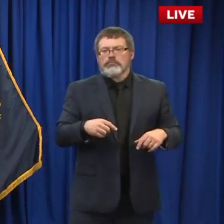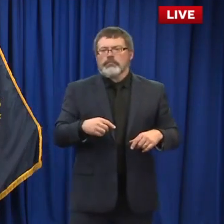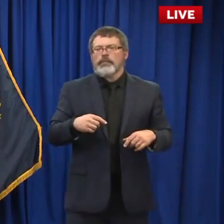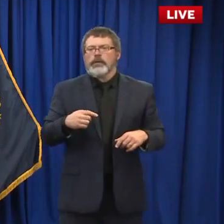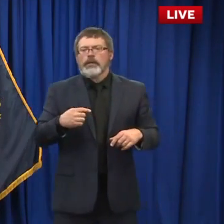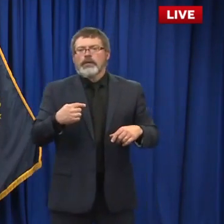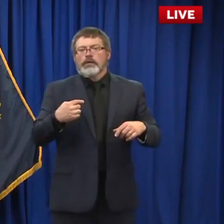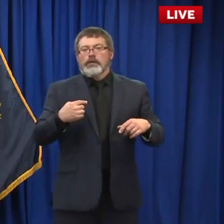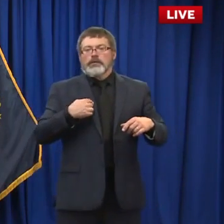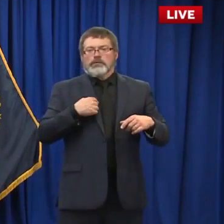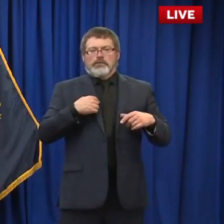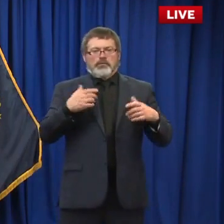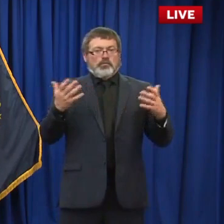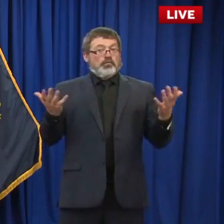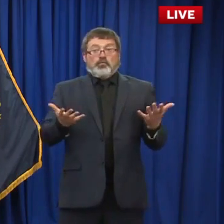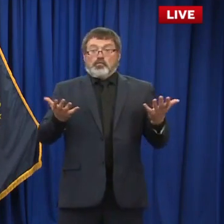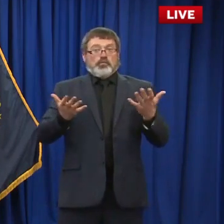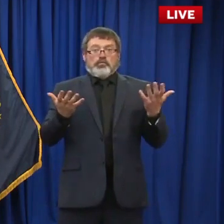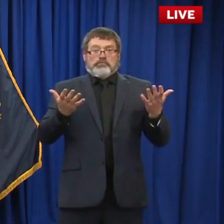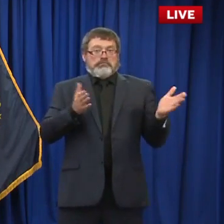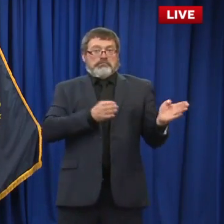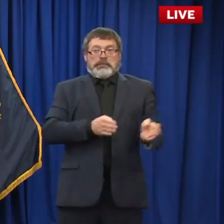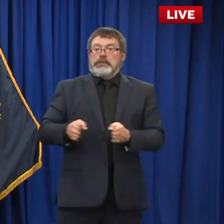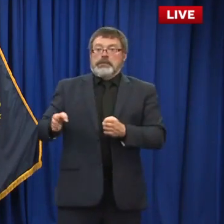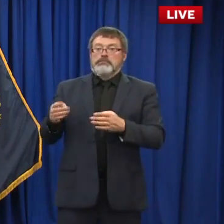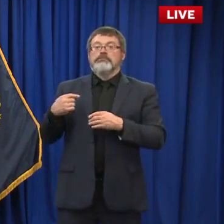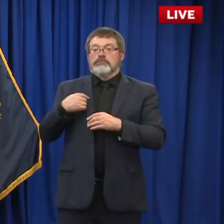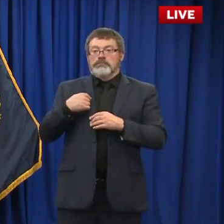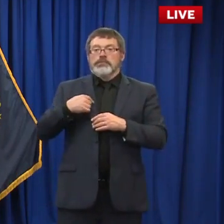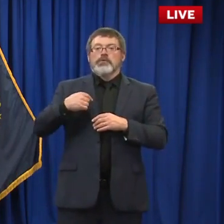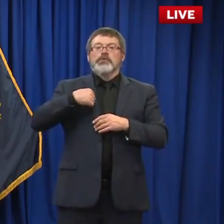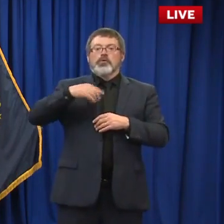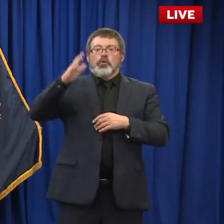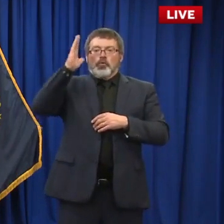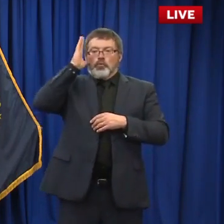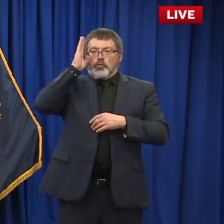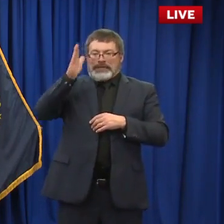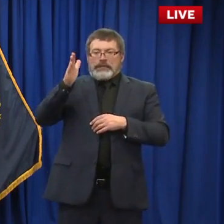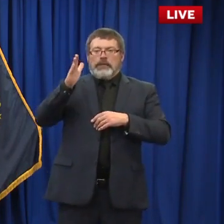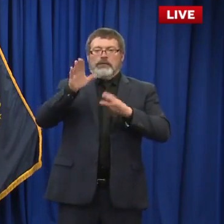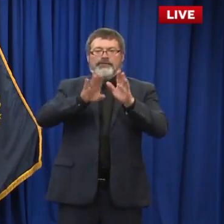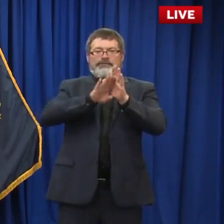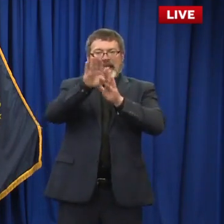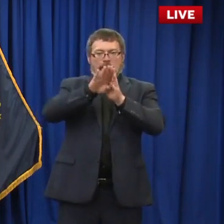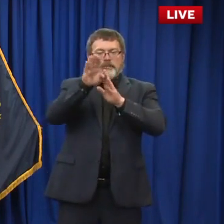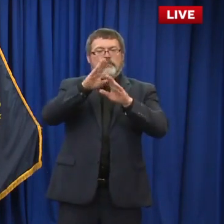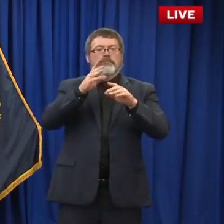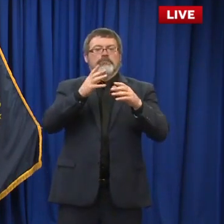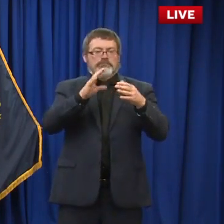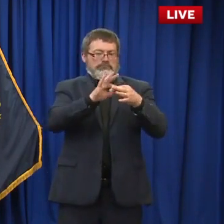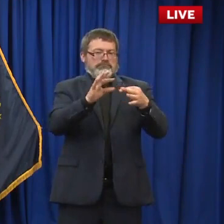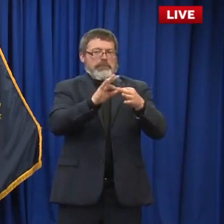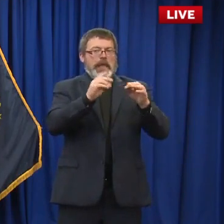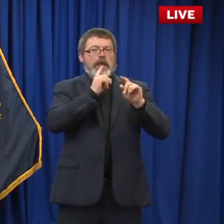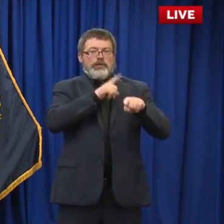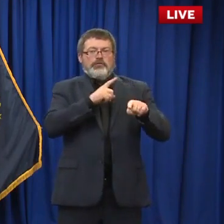I THINK THAT WHAT WE'LL DO IS WE'LL FORMULATE A MORE COMPREHENSIVE RESPONSE TO YOUR QUESTION.